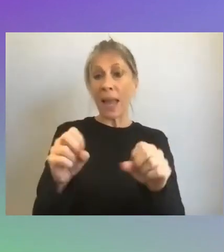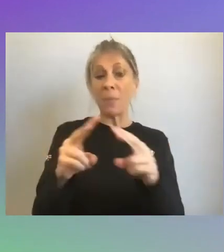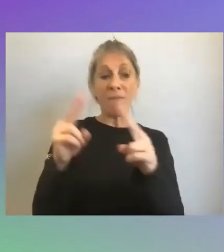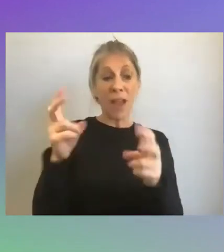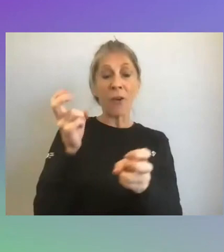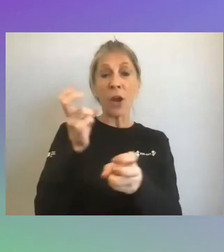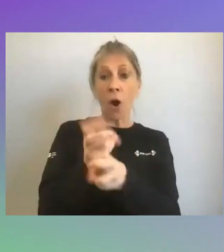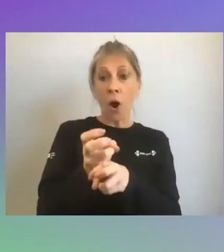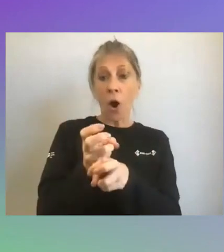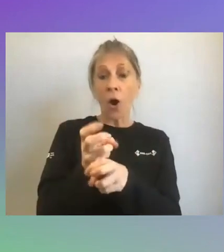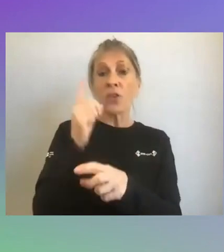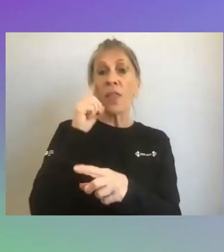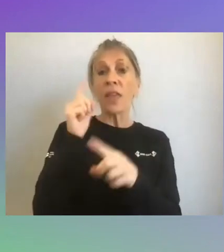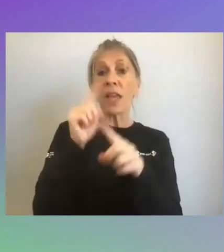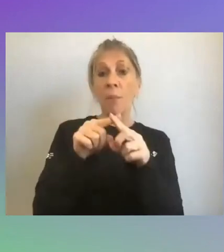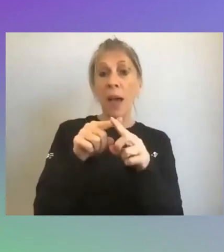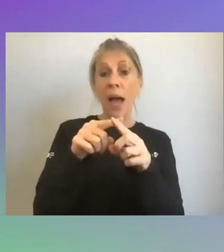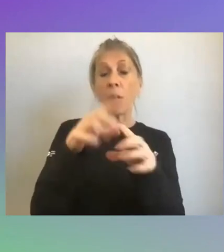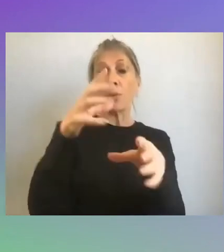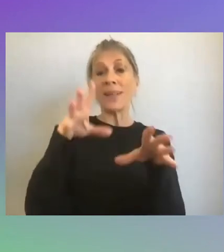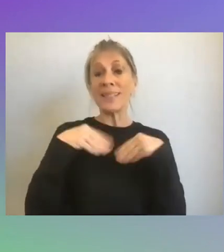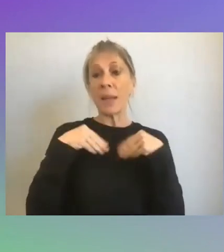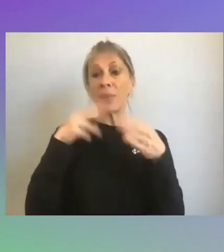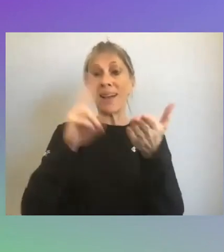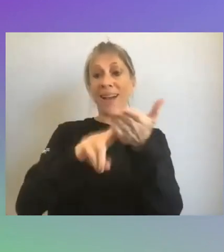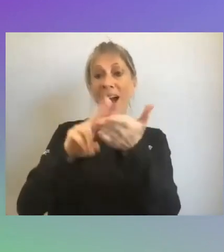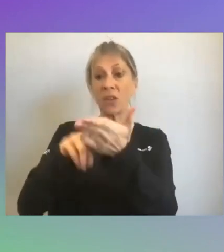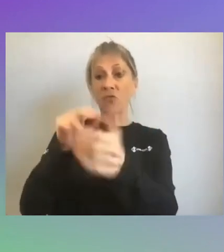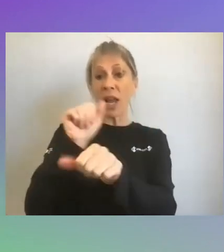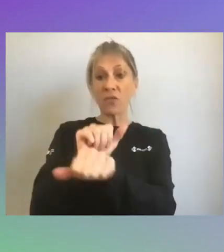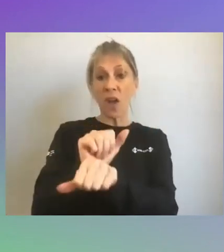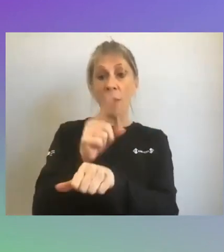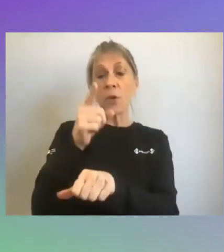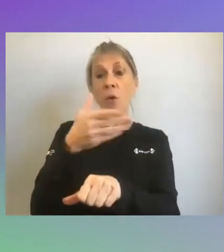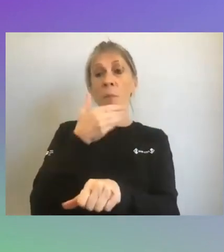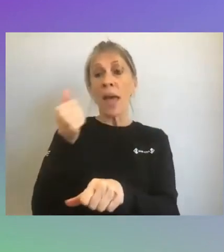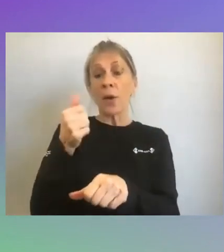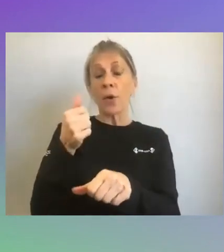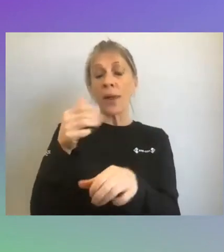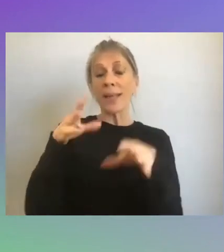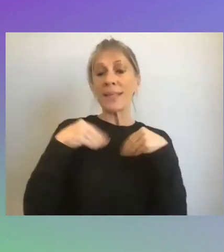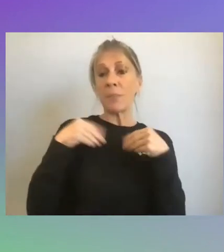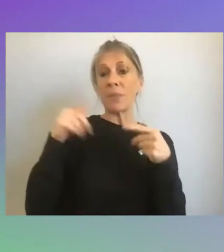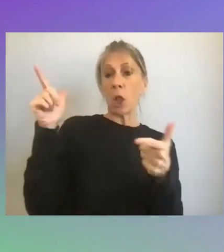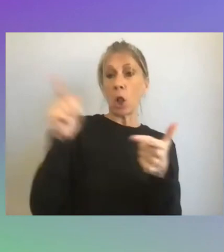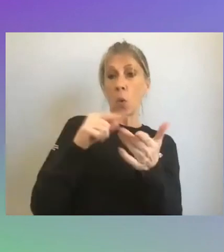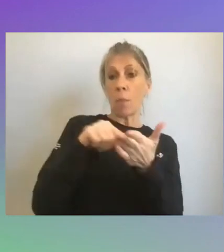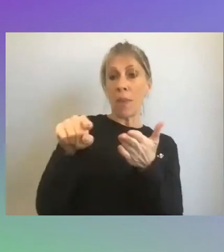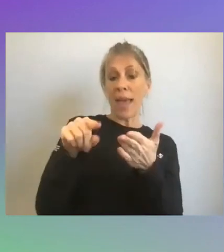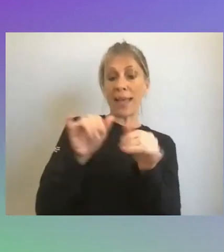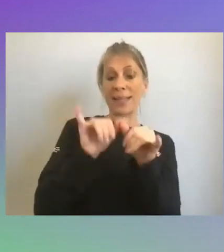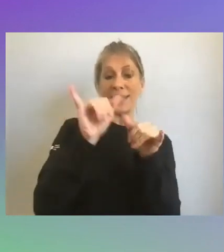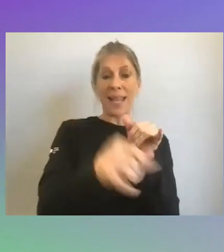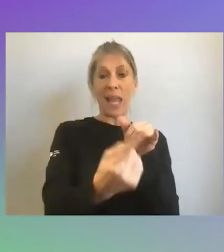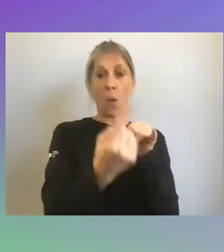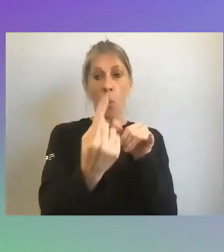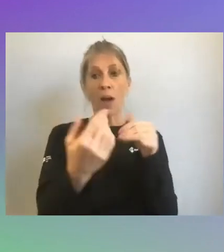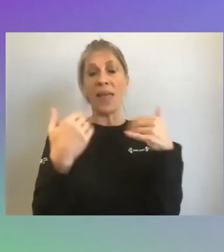consider taking a contract job because you might just be better off taking a lower salary and staying at a salary job that has